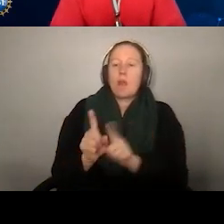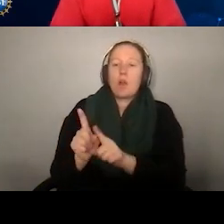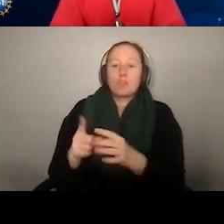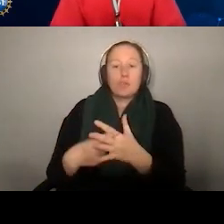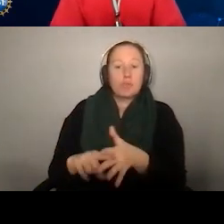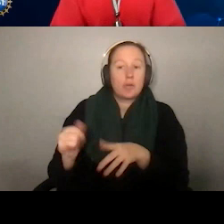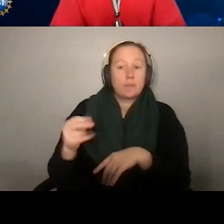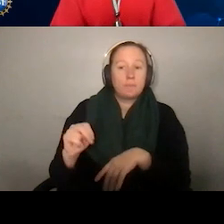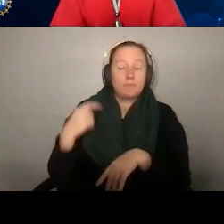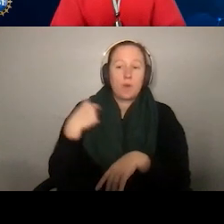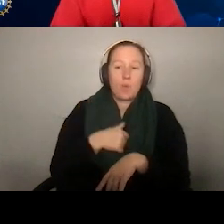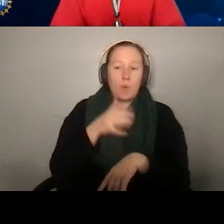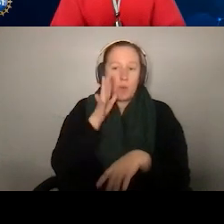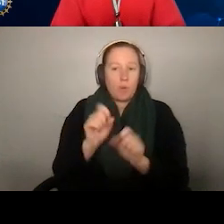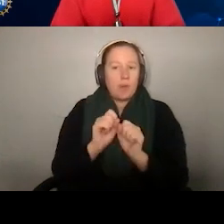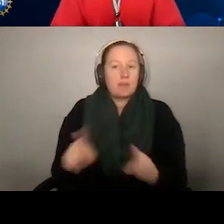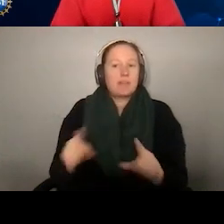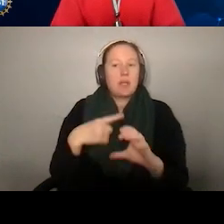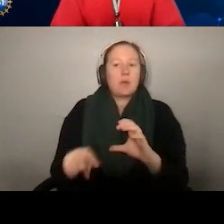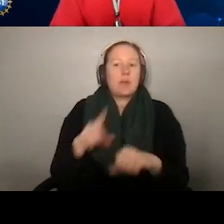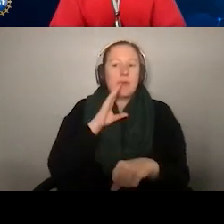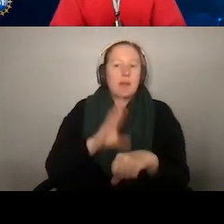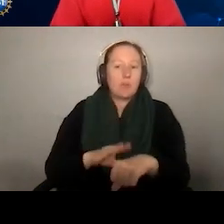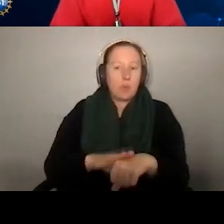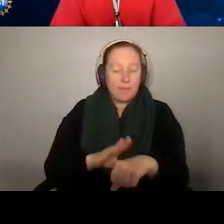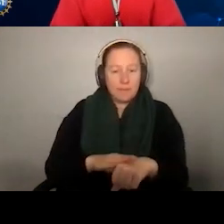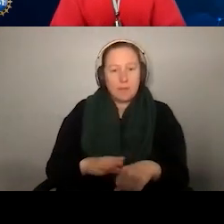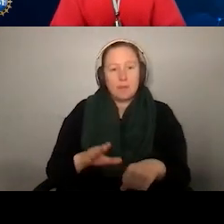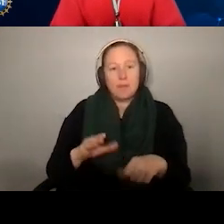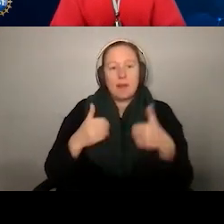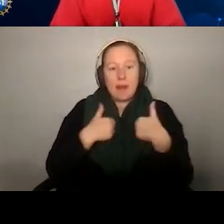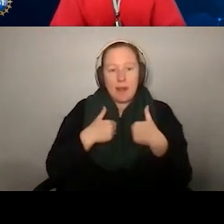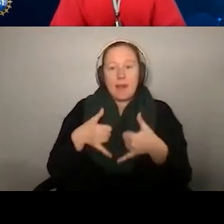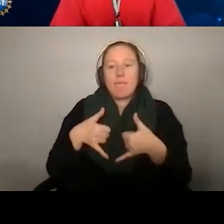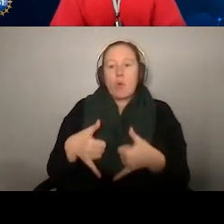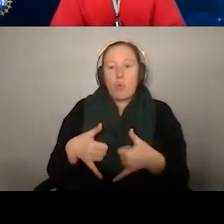we send email notifications to institutions that have awards with canceling funds.